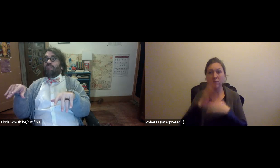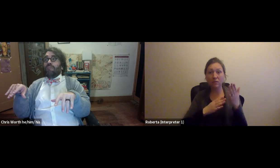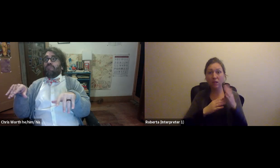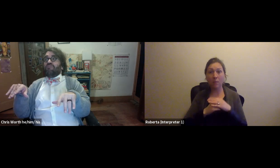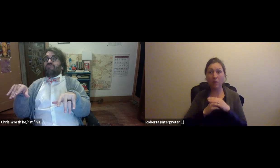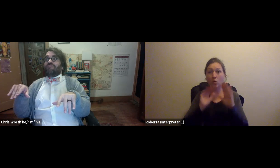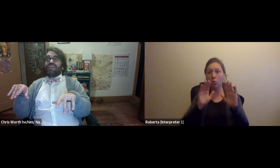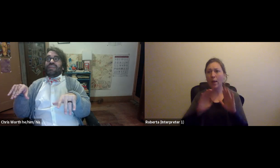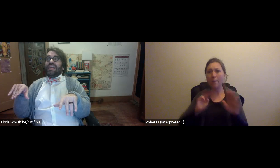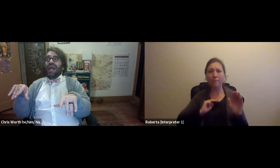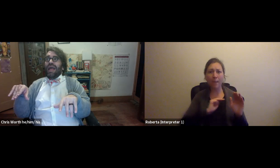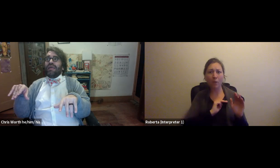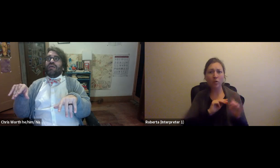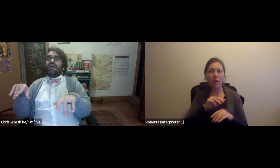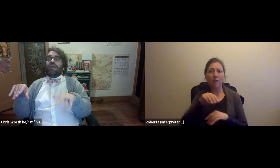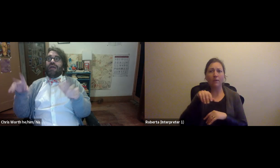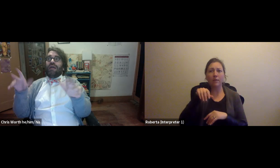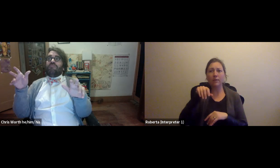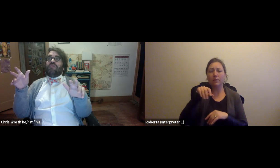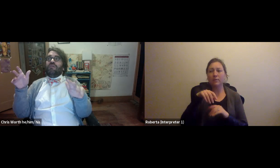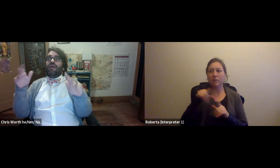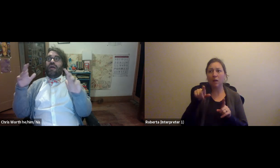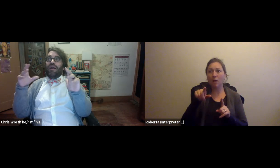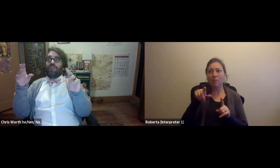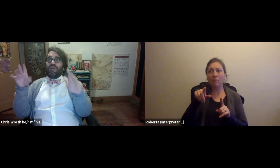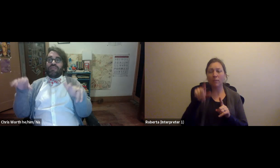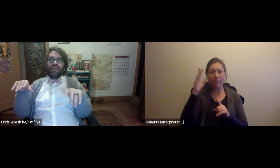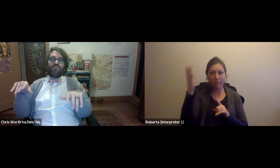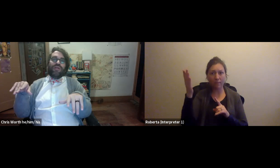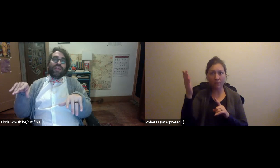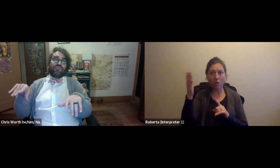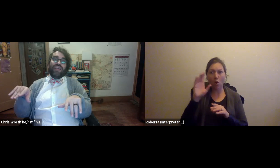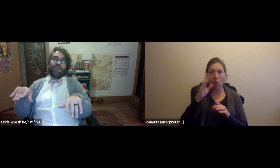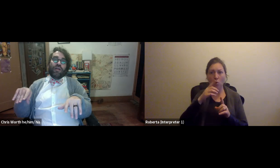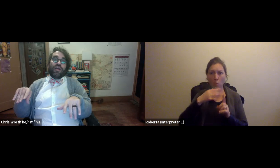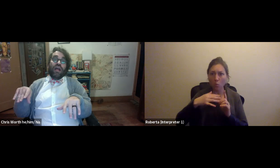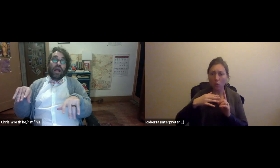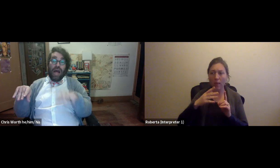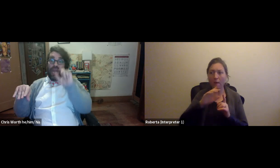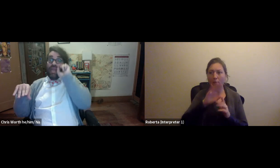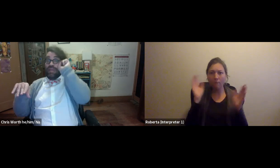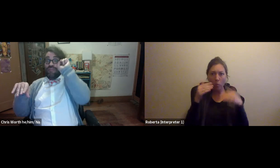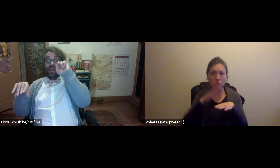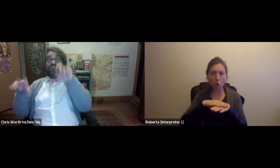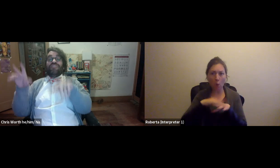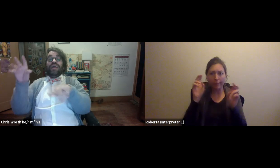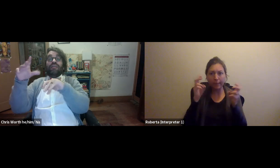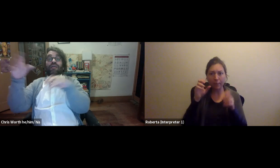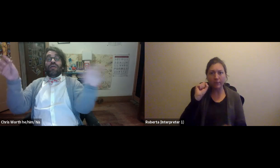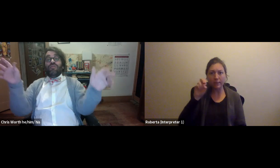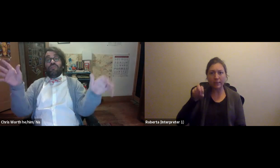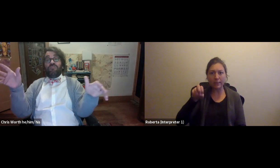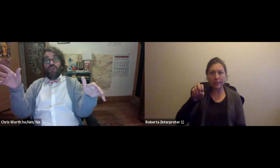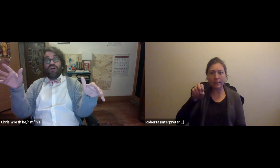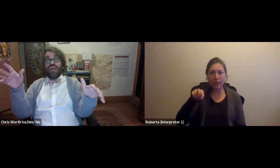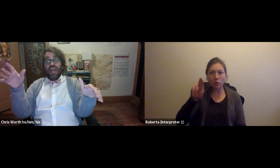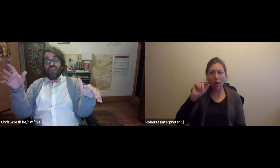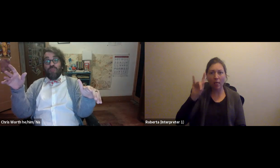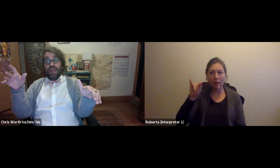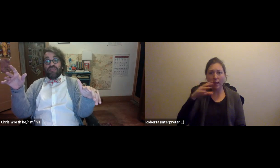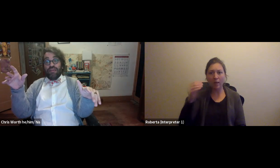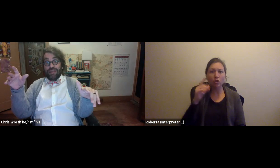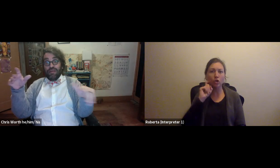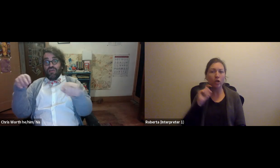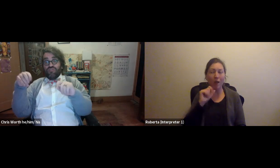members of CTI around sexuality and gender, I didn't even understand the full expanse of it. So